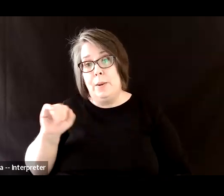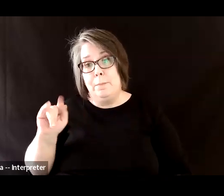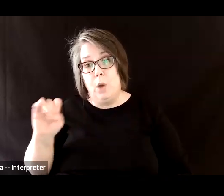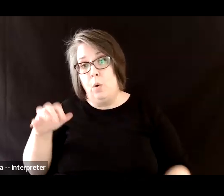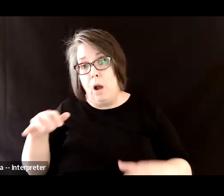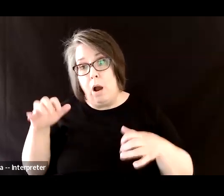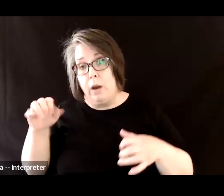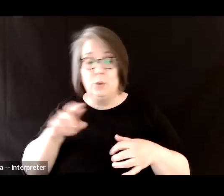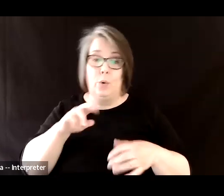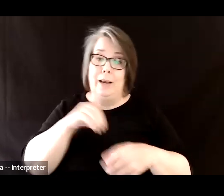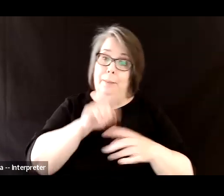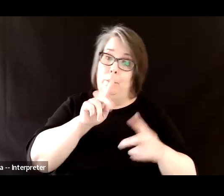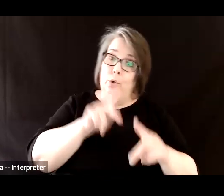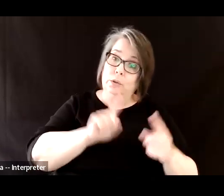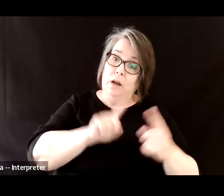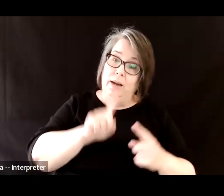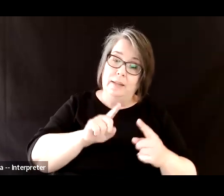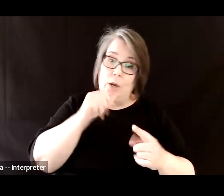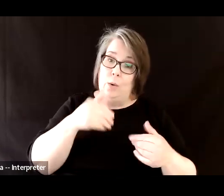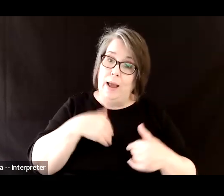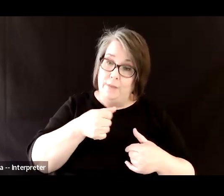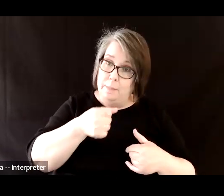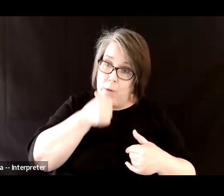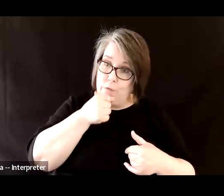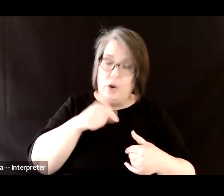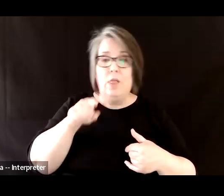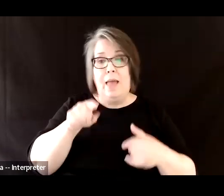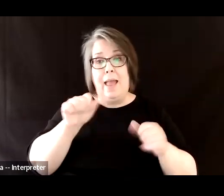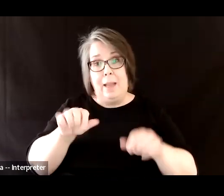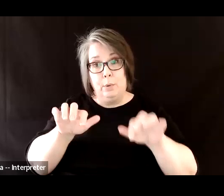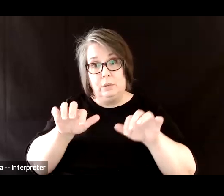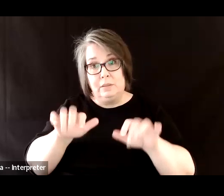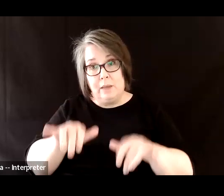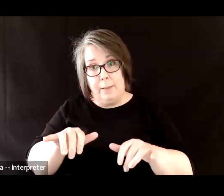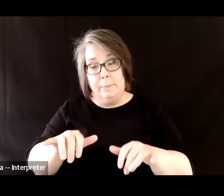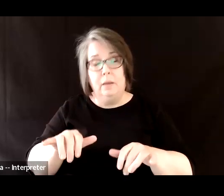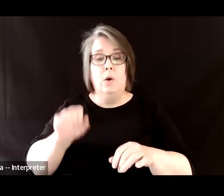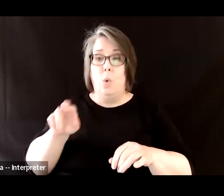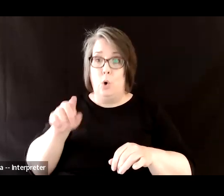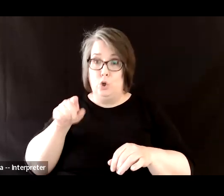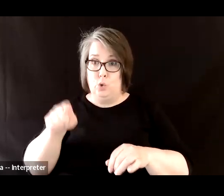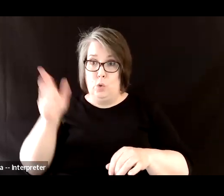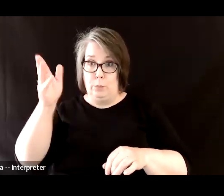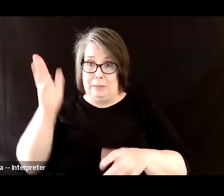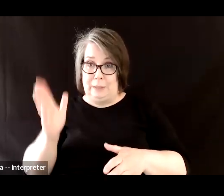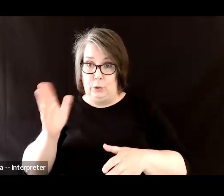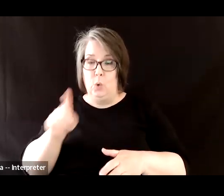in-person audience does not have a microphone, they are able to type in resume work you as the presenter repeat out any